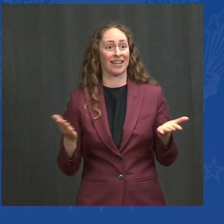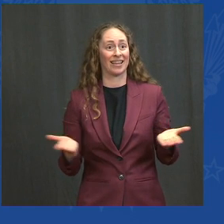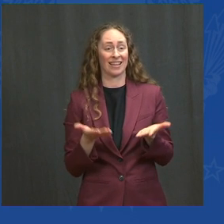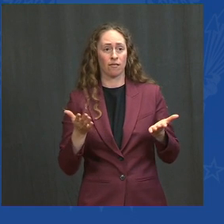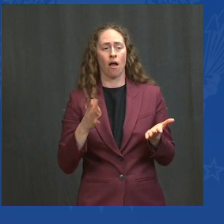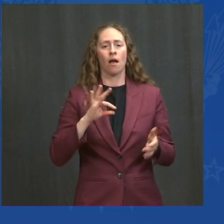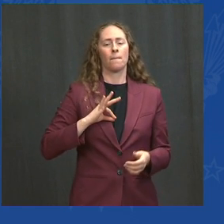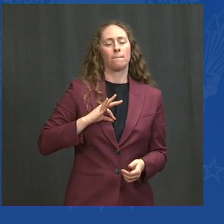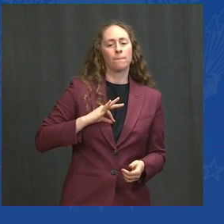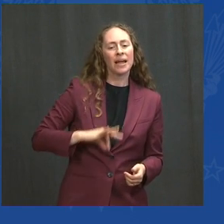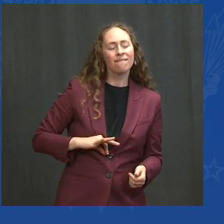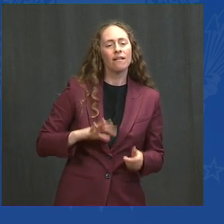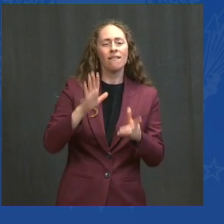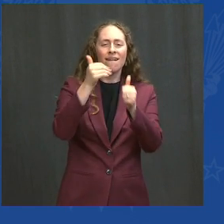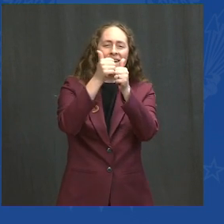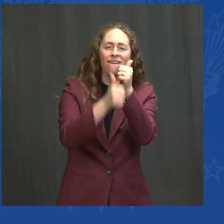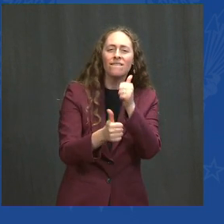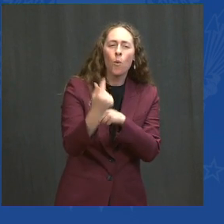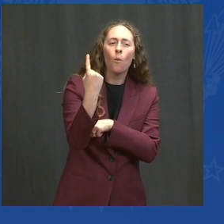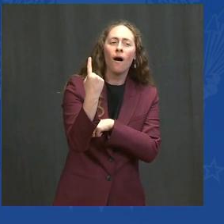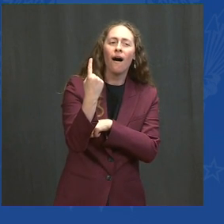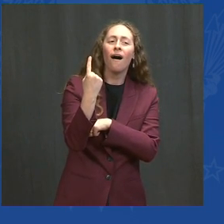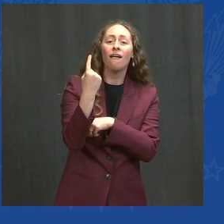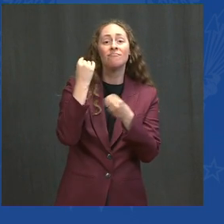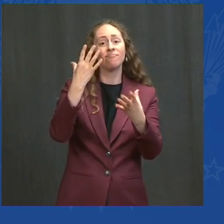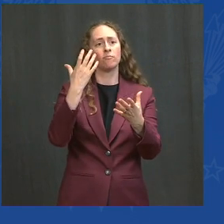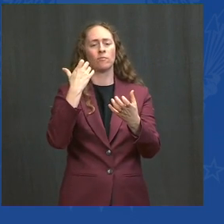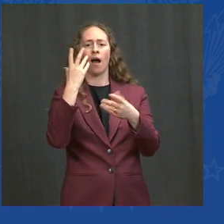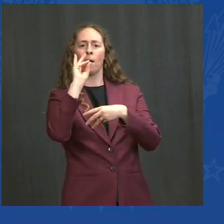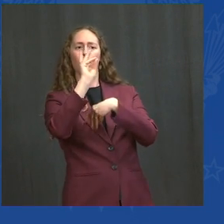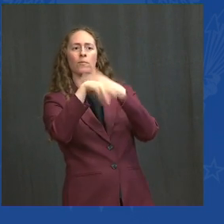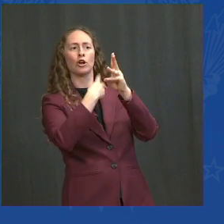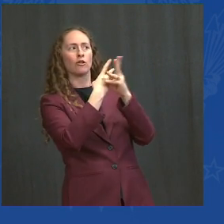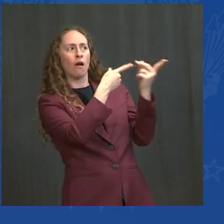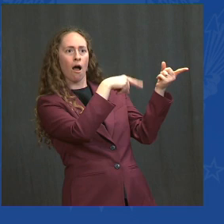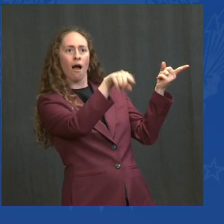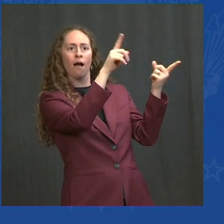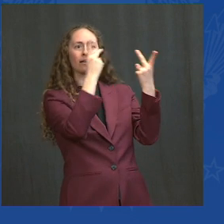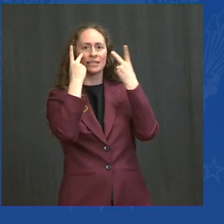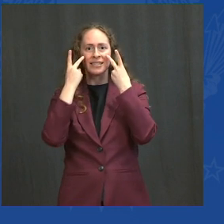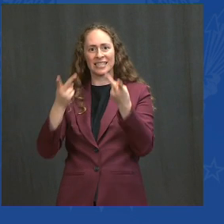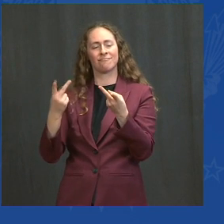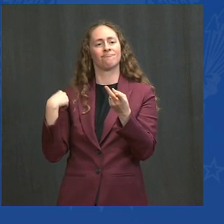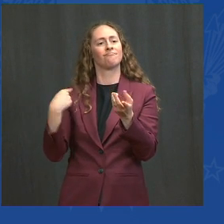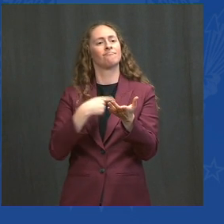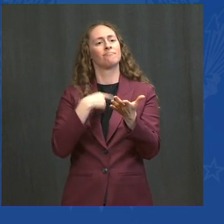We've shown the world and, just as importantly, we've shown ourselves that American democracy can come through.